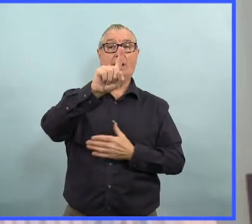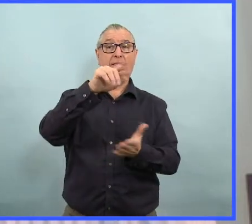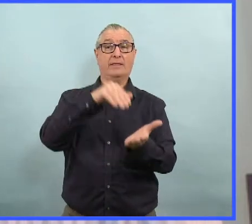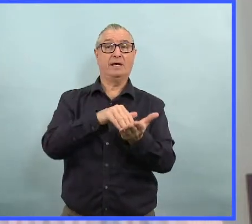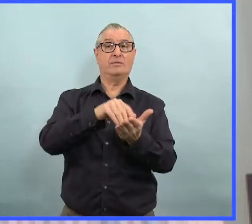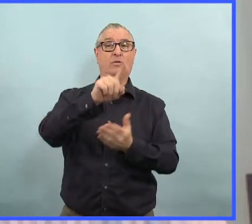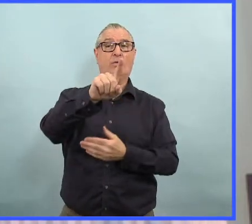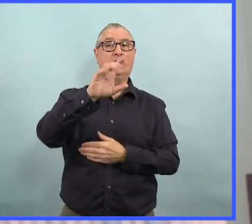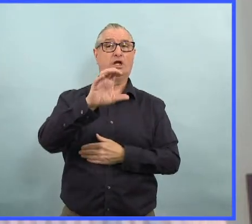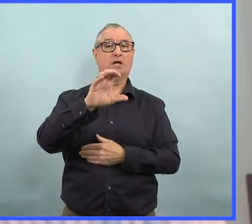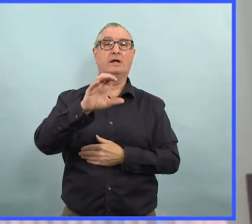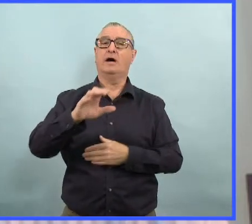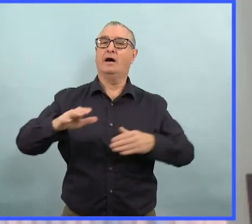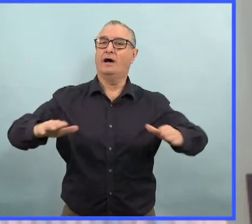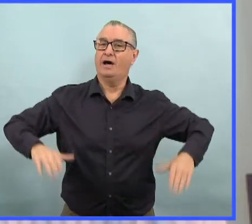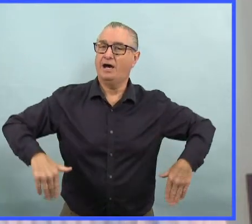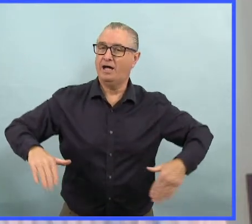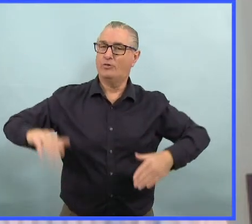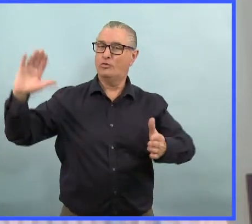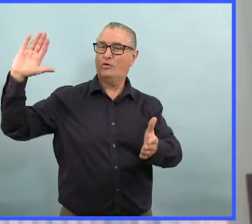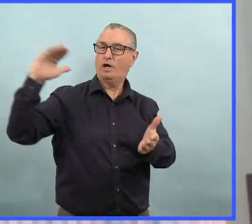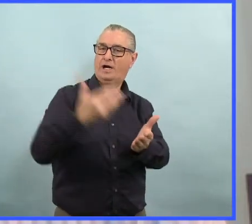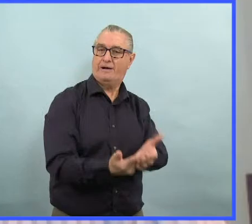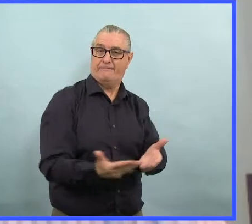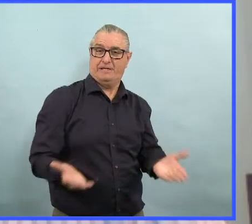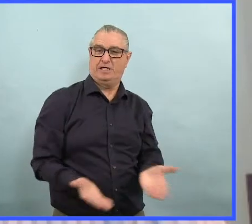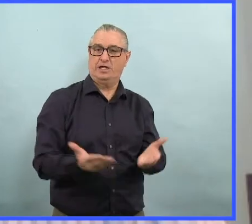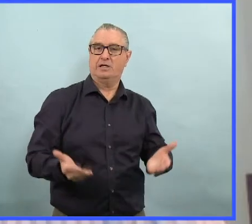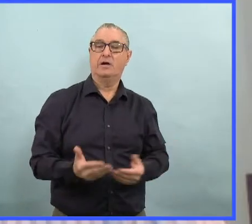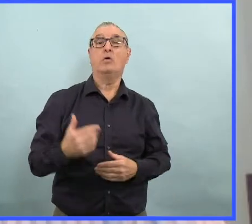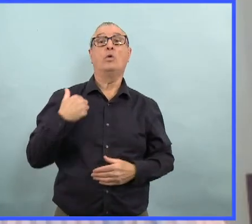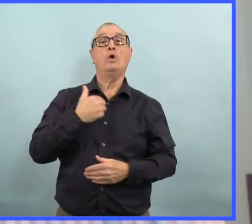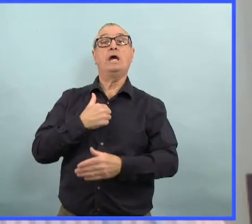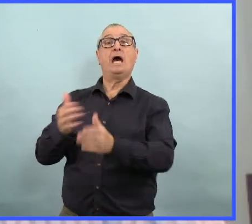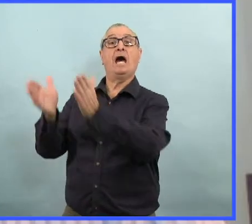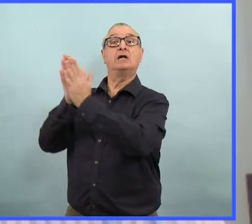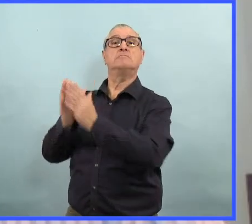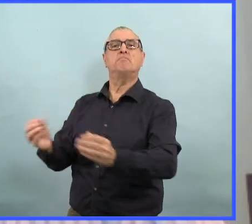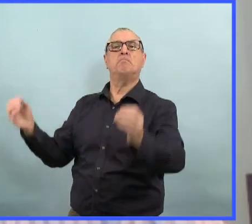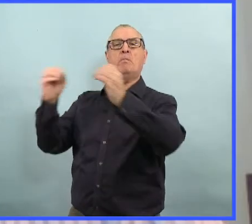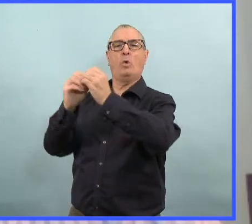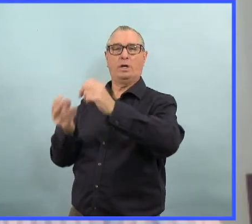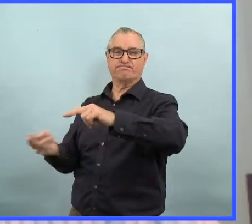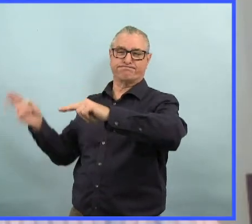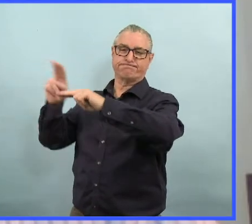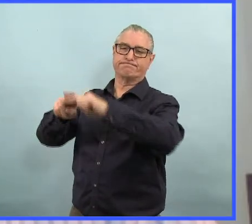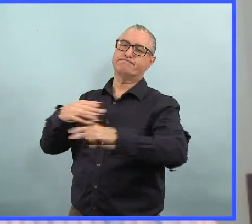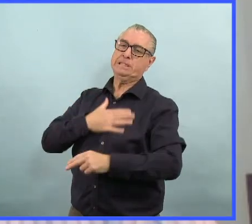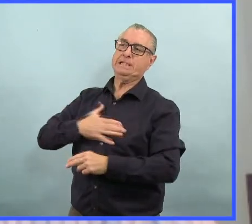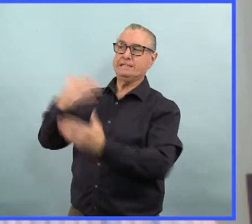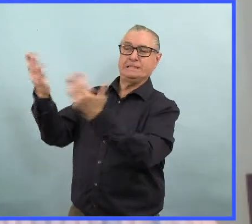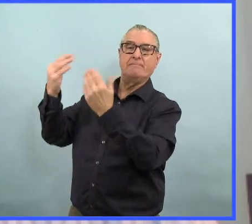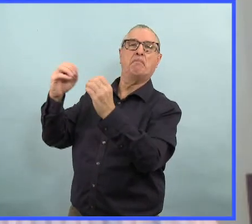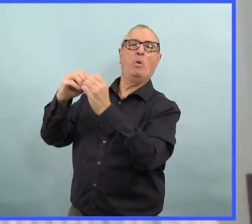have been requested eligibility for treatment will be based on risk of becoming severely ill